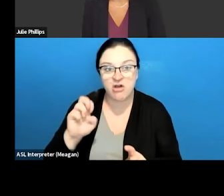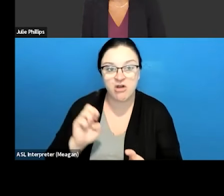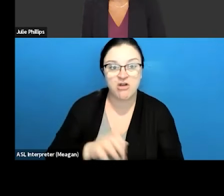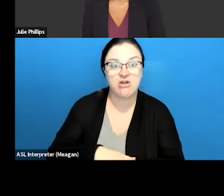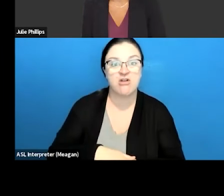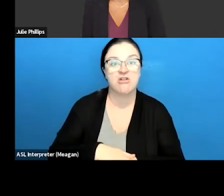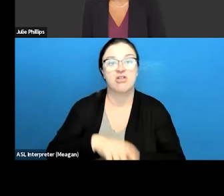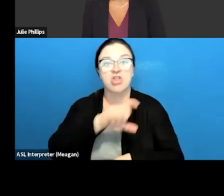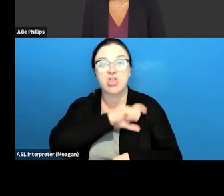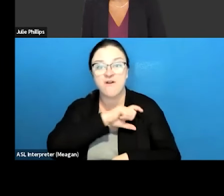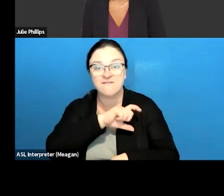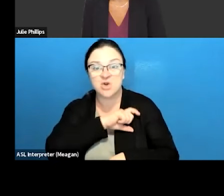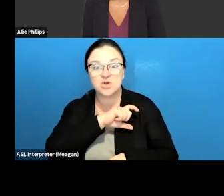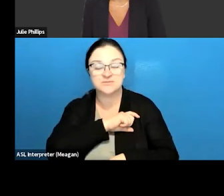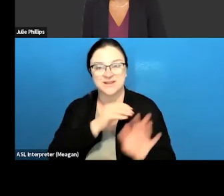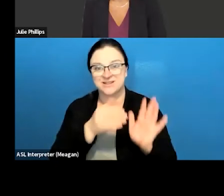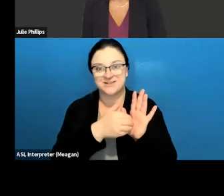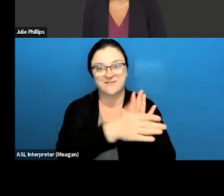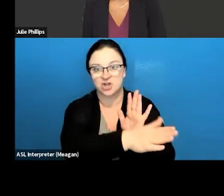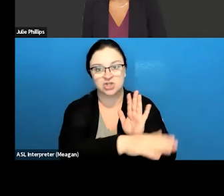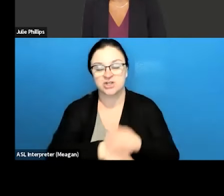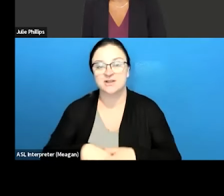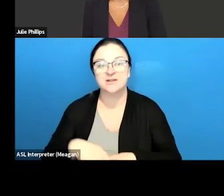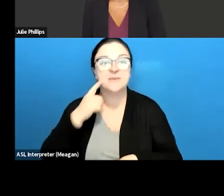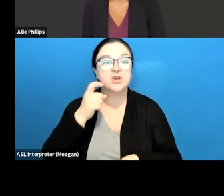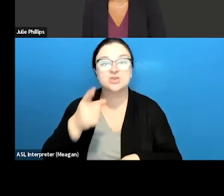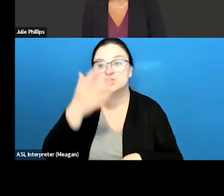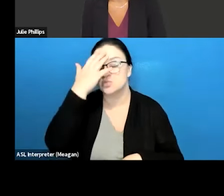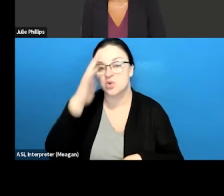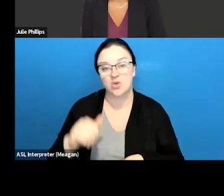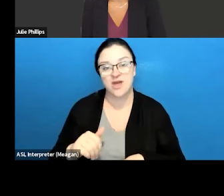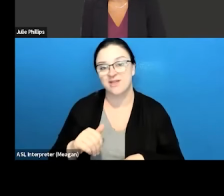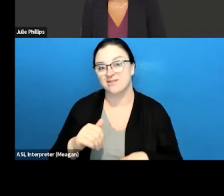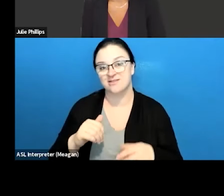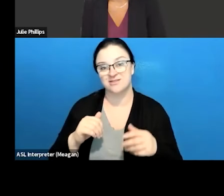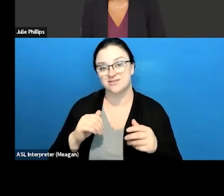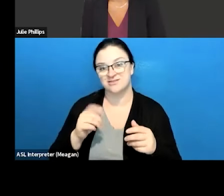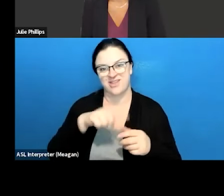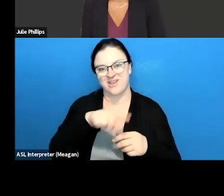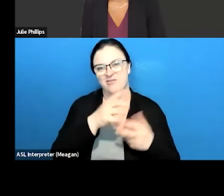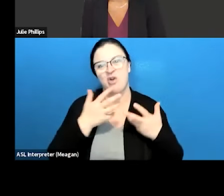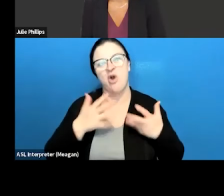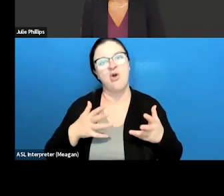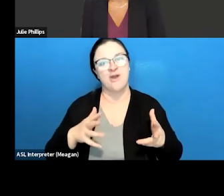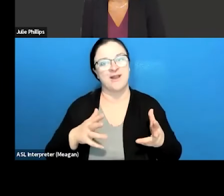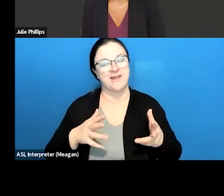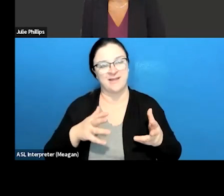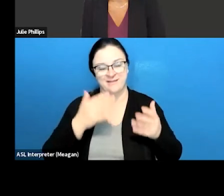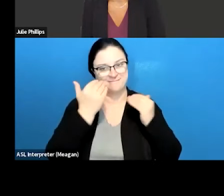the law enforcement, because, as you all know, they're already stretched beyond and short staffed.